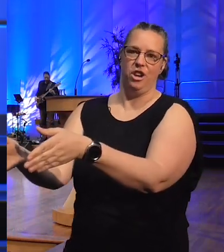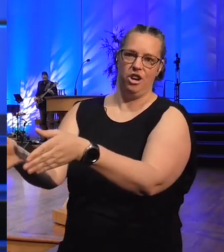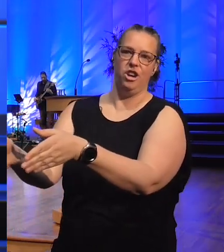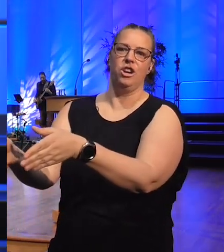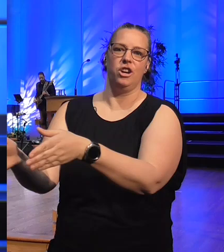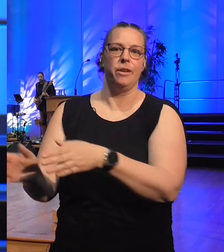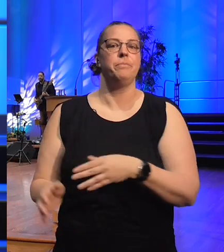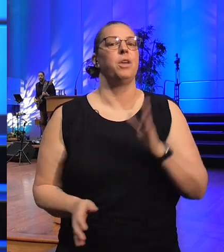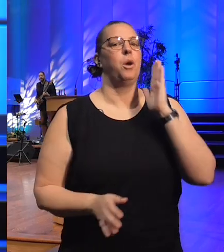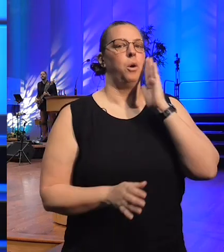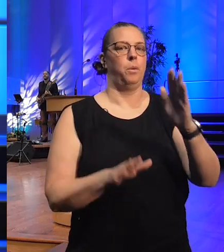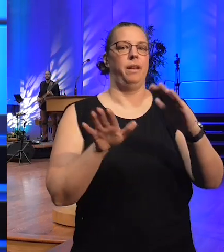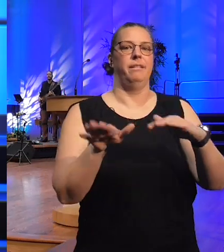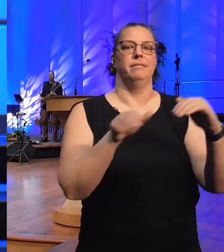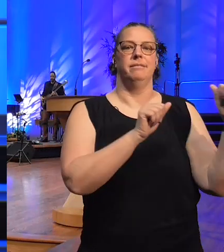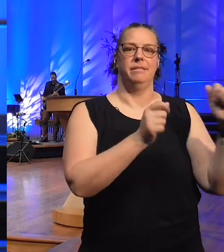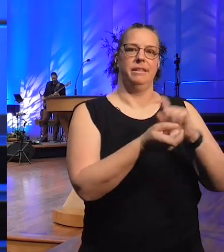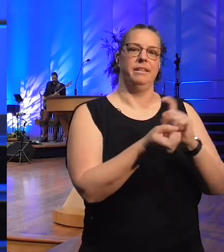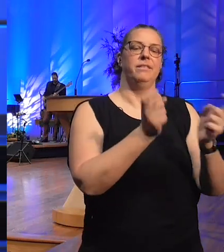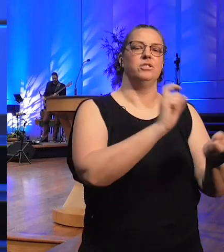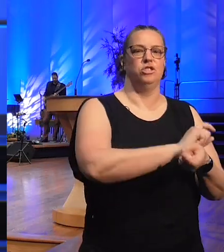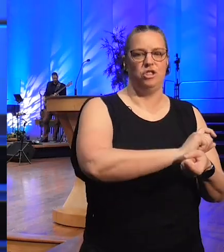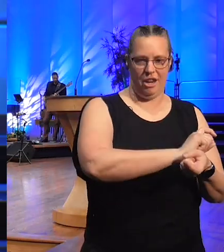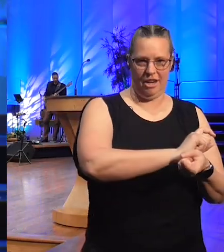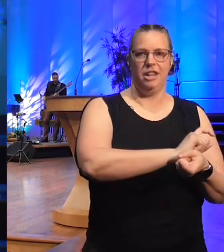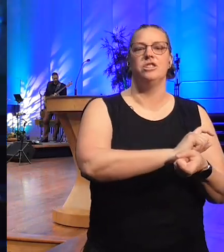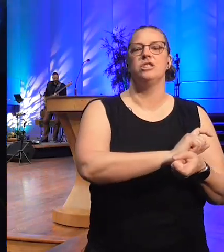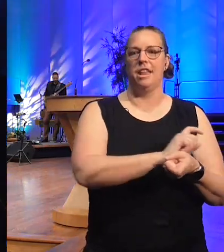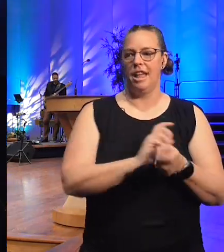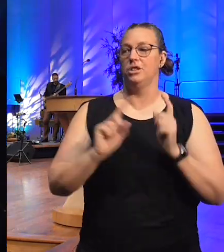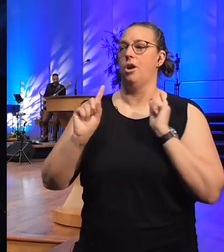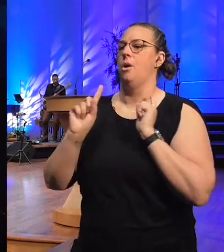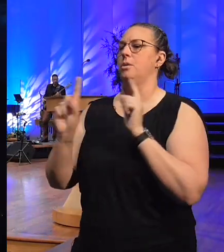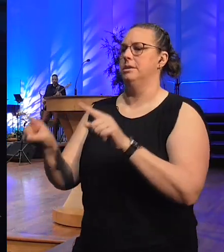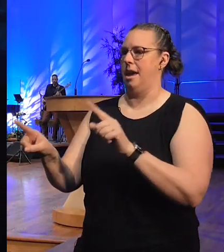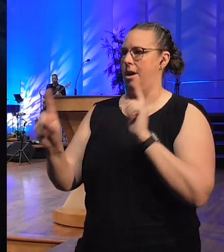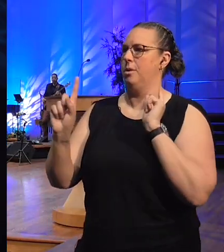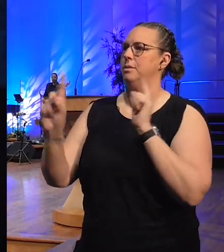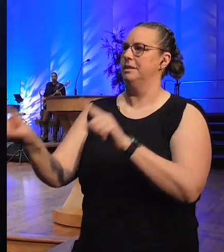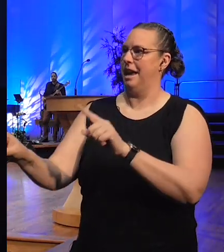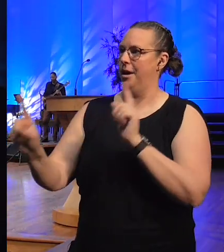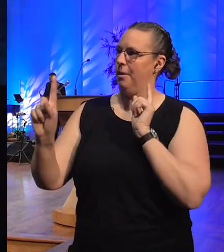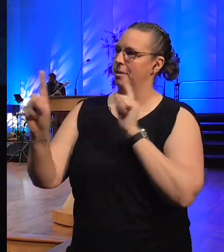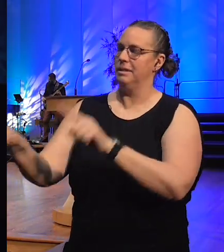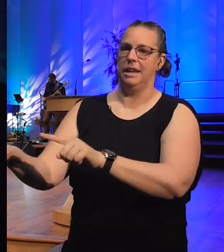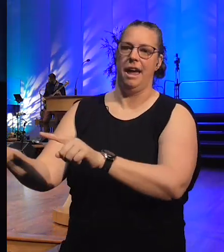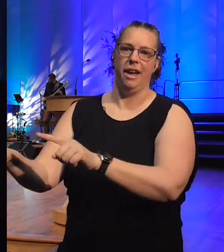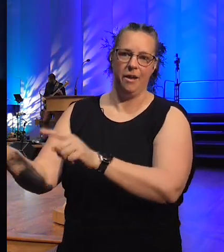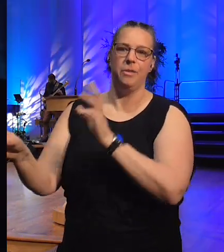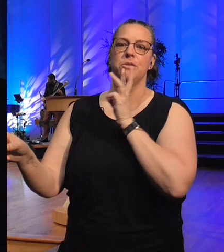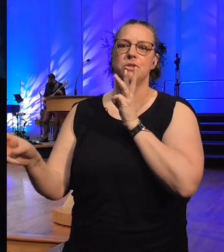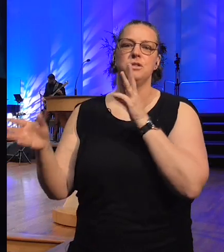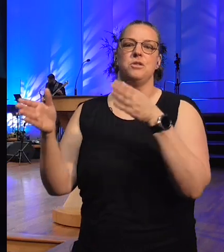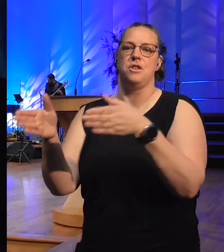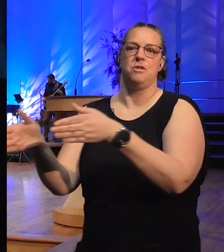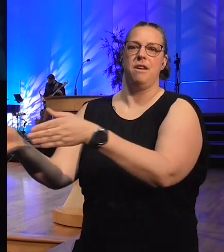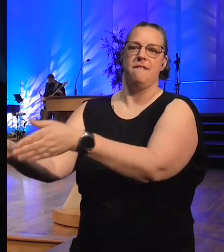river let's go down down down to the